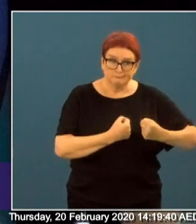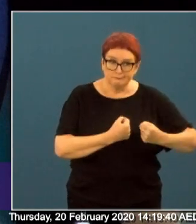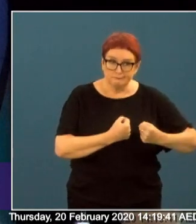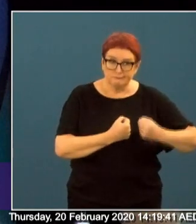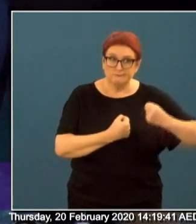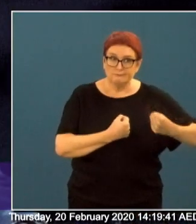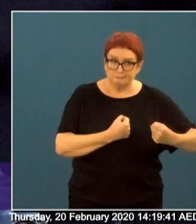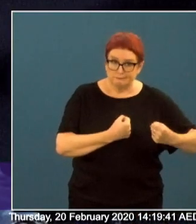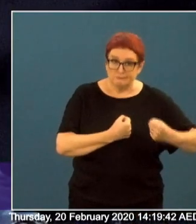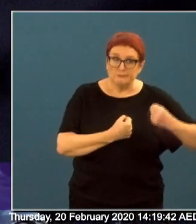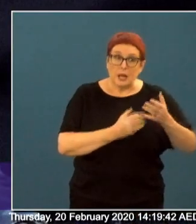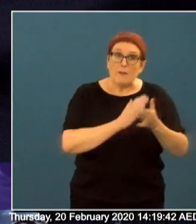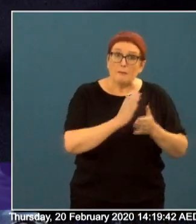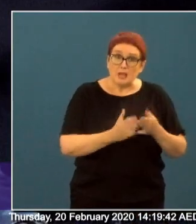In my estimation, Commissioner, yes.